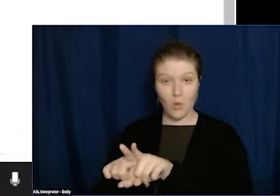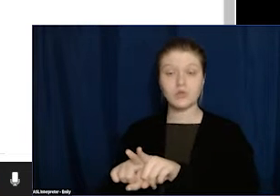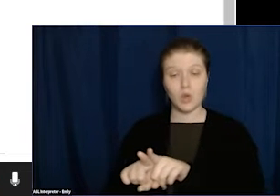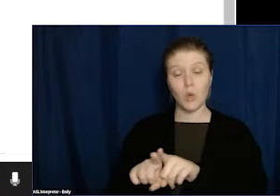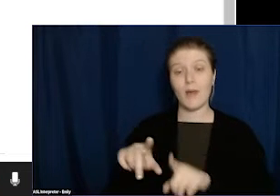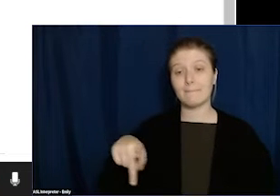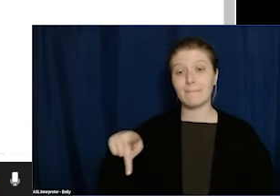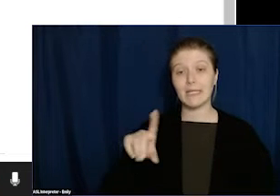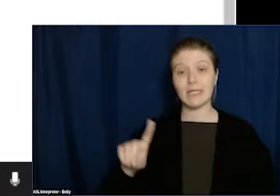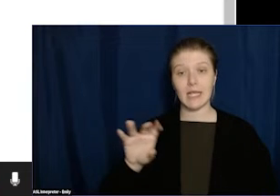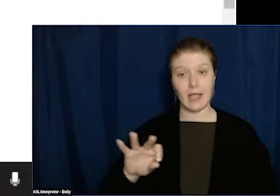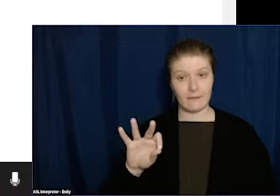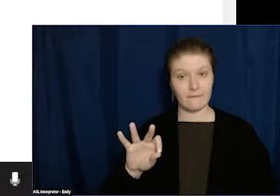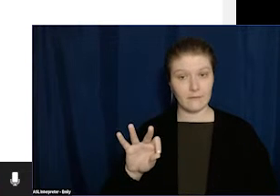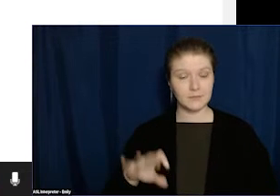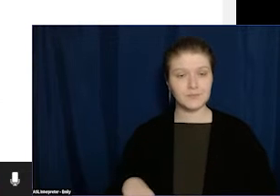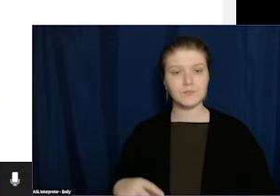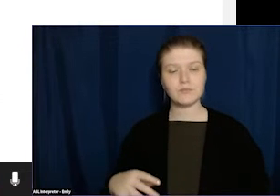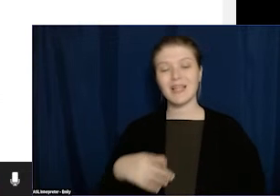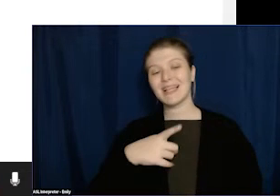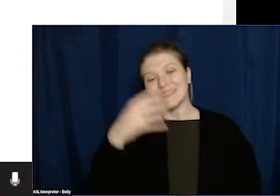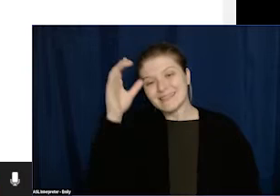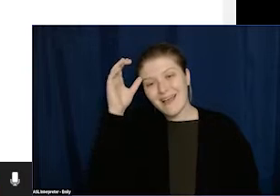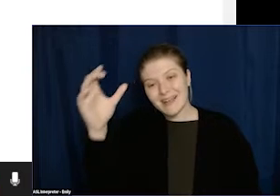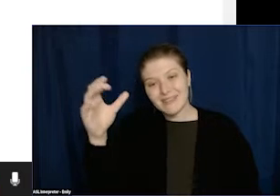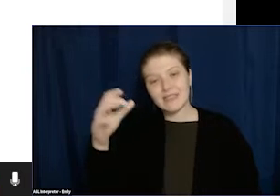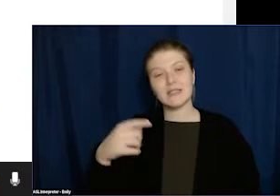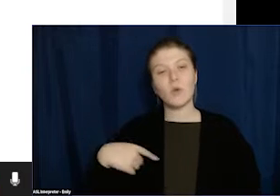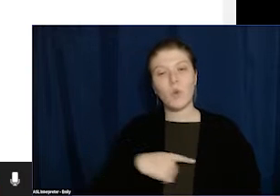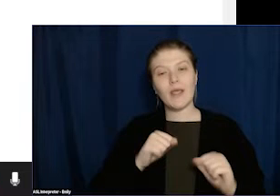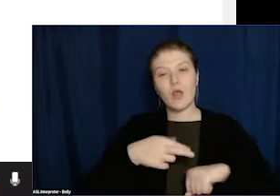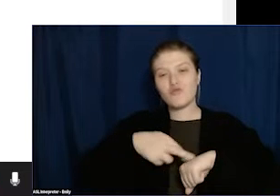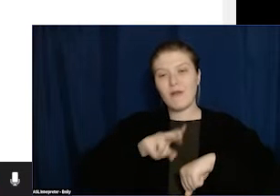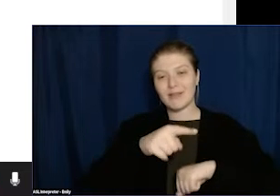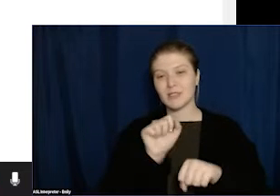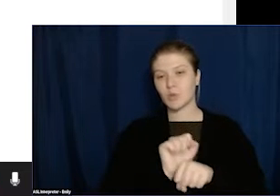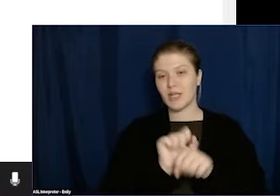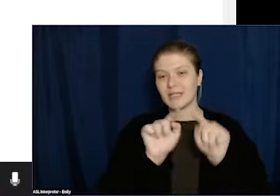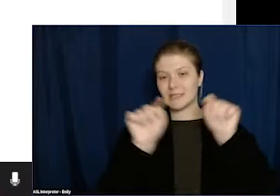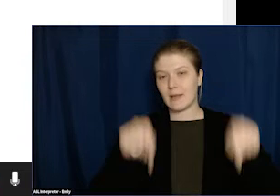The idea here is that people can reference these working templates to help troubleshoot their own.